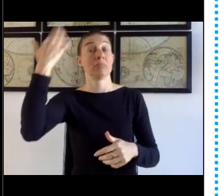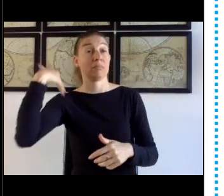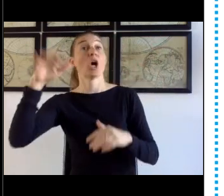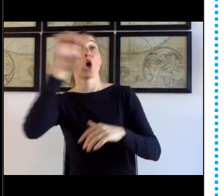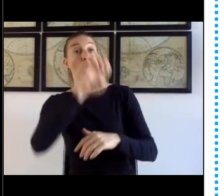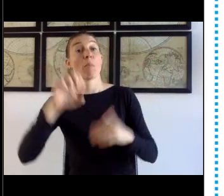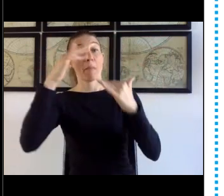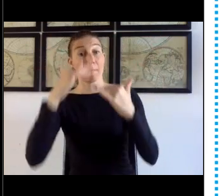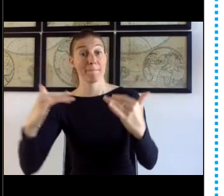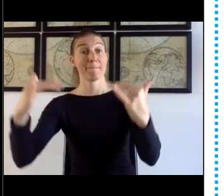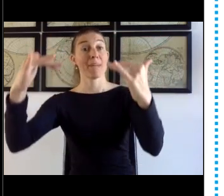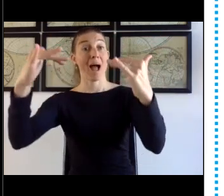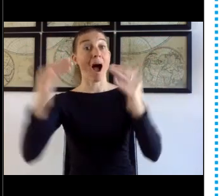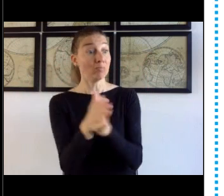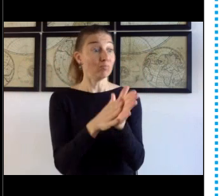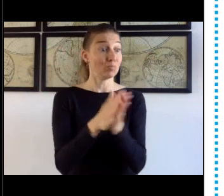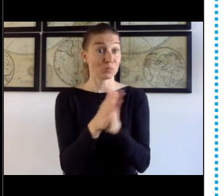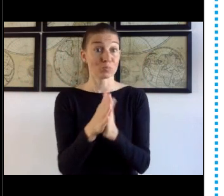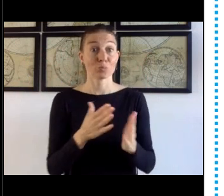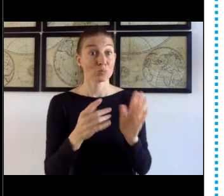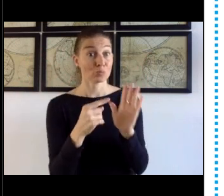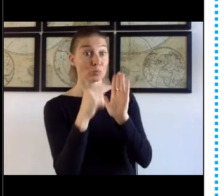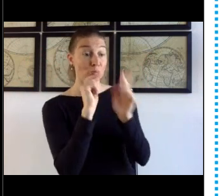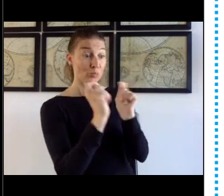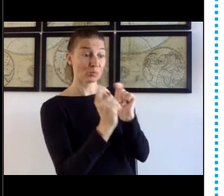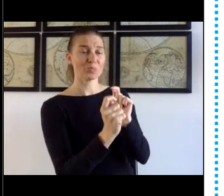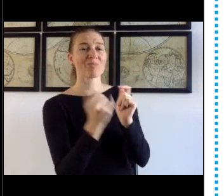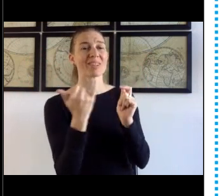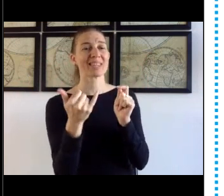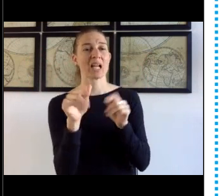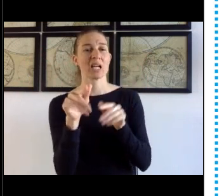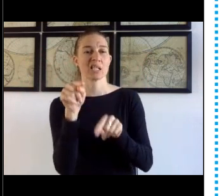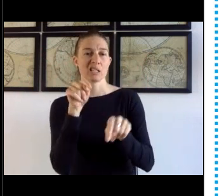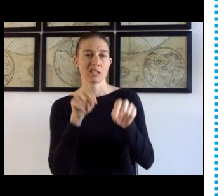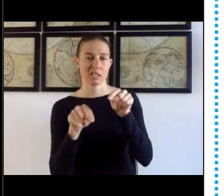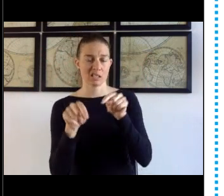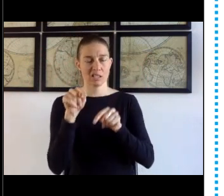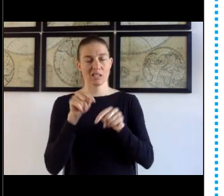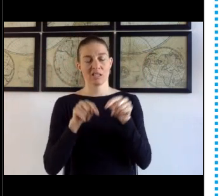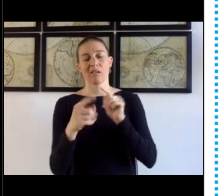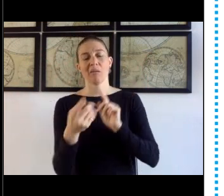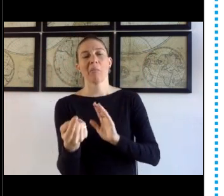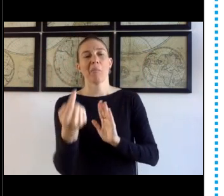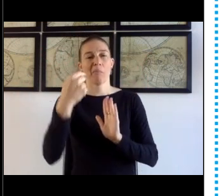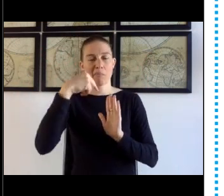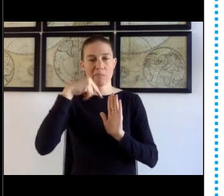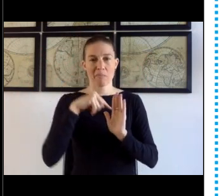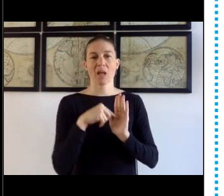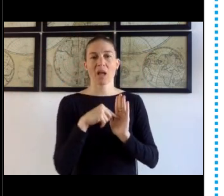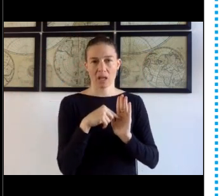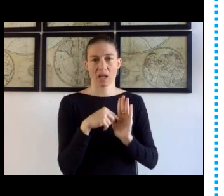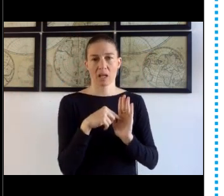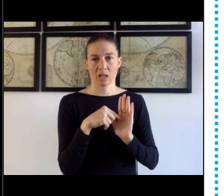it's starting to soften and they want to go back to... (PHONE RINGING)